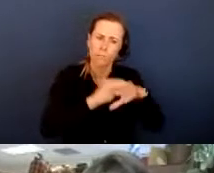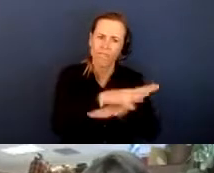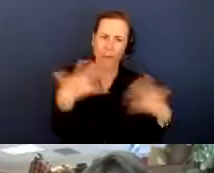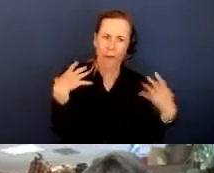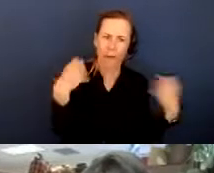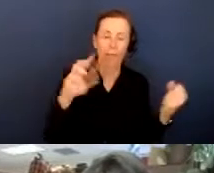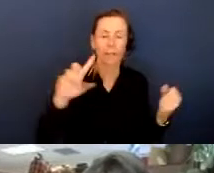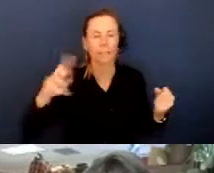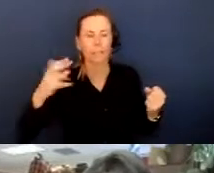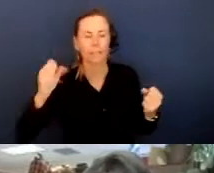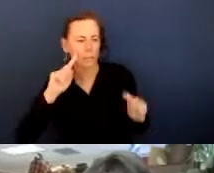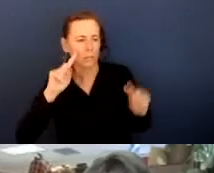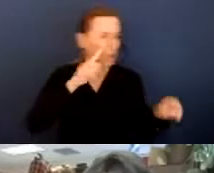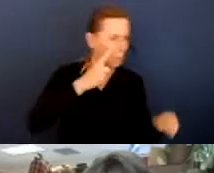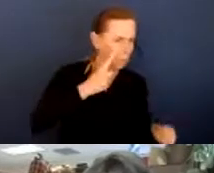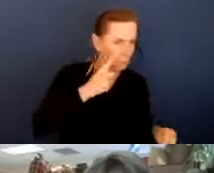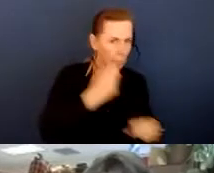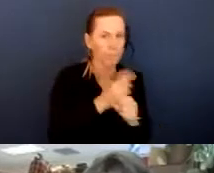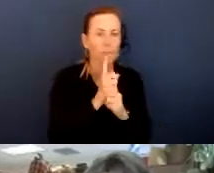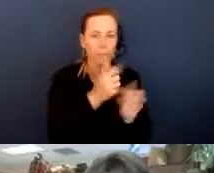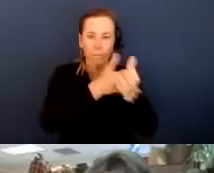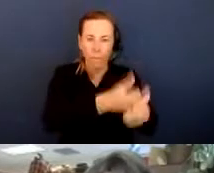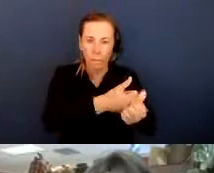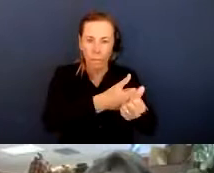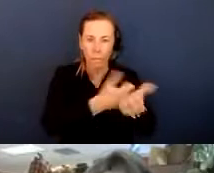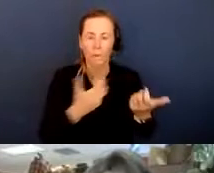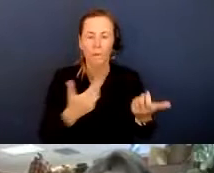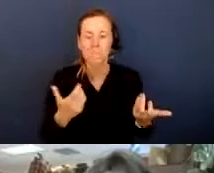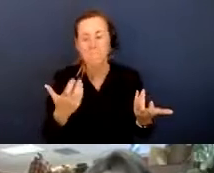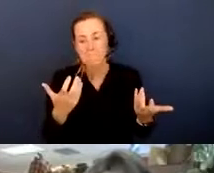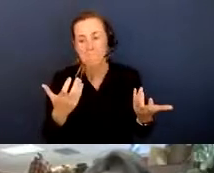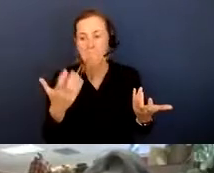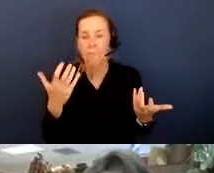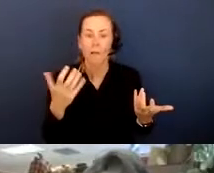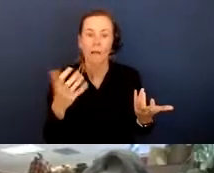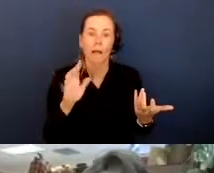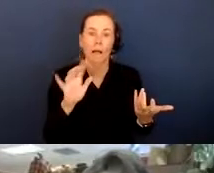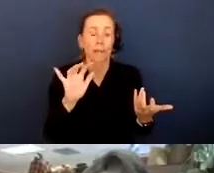that could impact the health--then DHS will go and check it out and make sure all policies are followed.